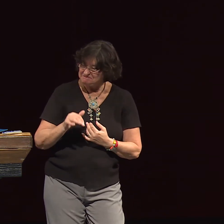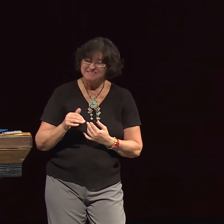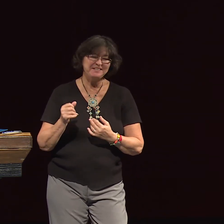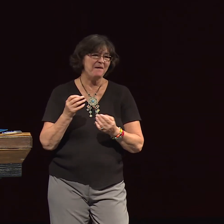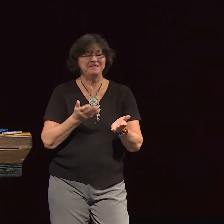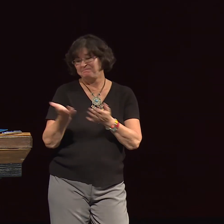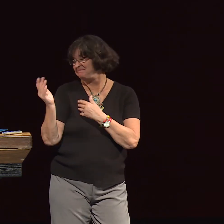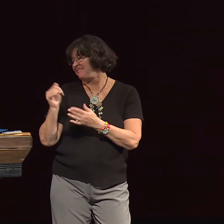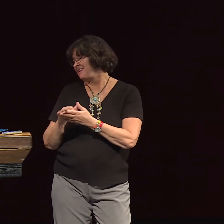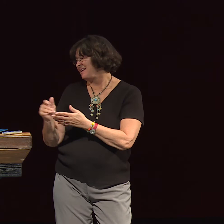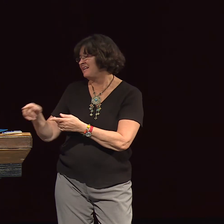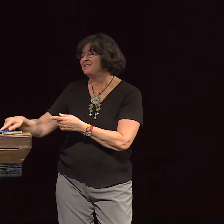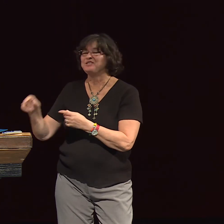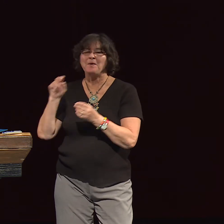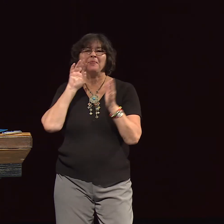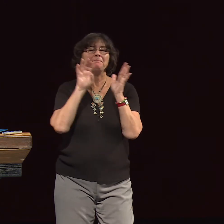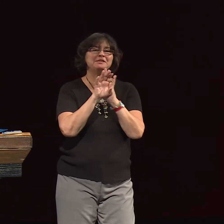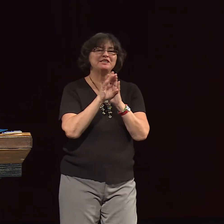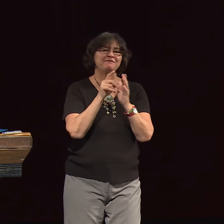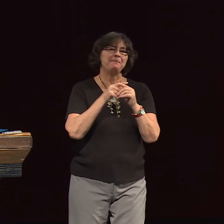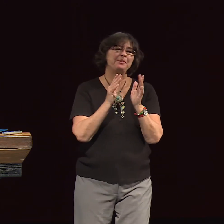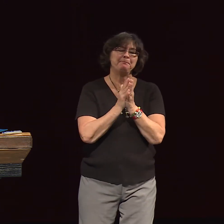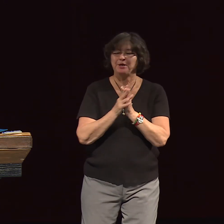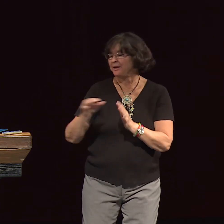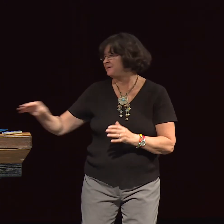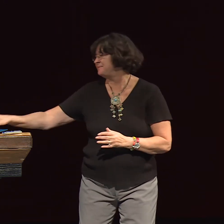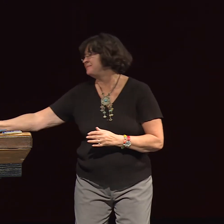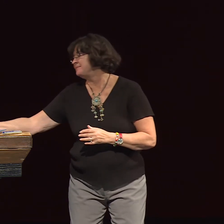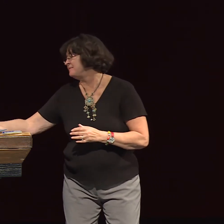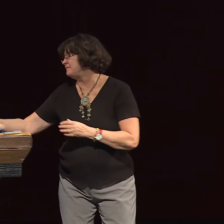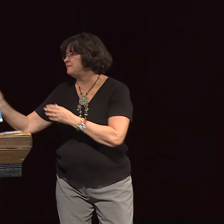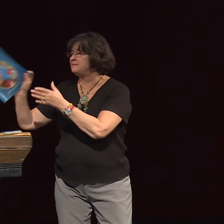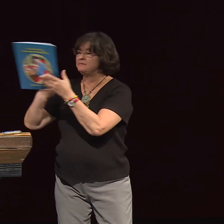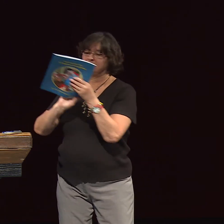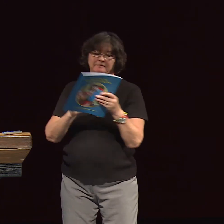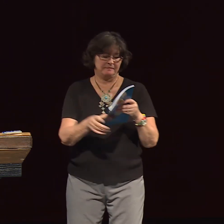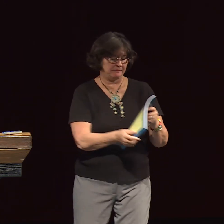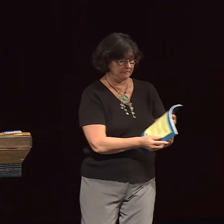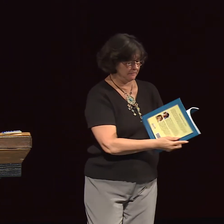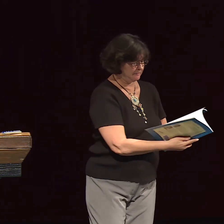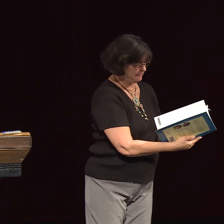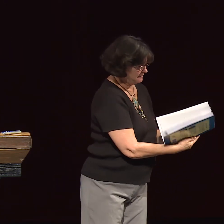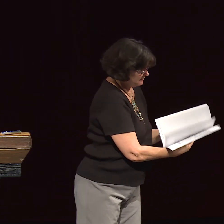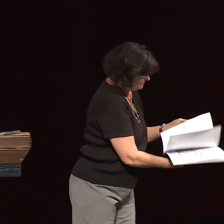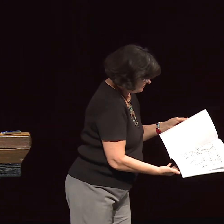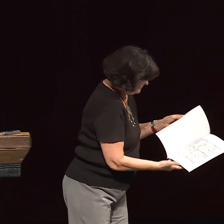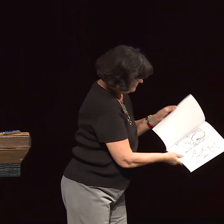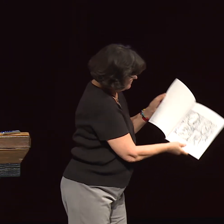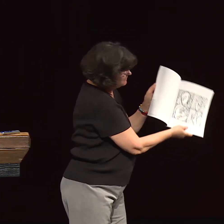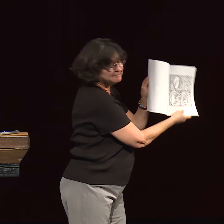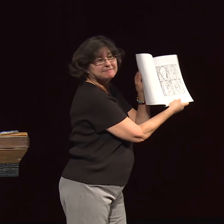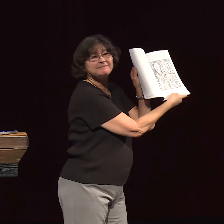So...this coloring book includes pictures from the fairytale book.